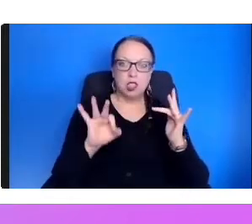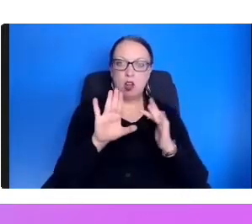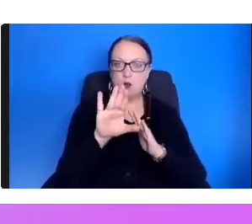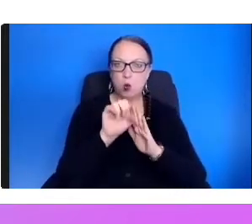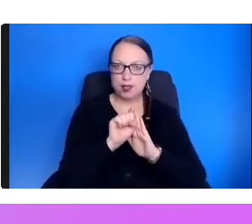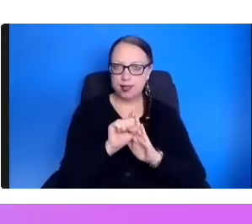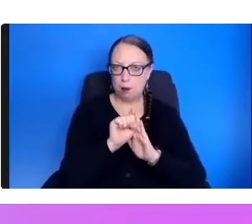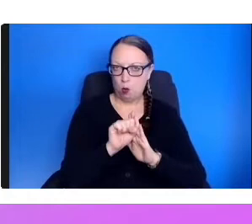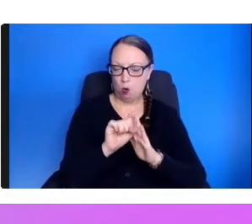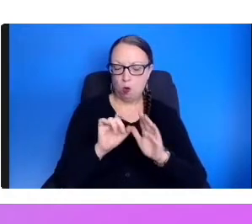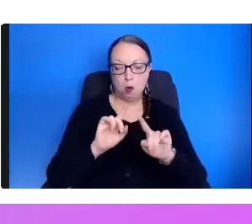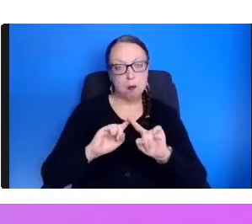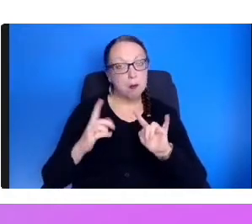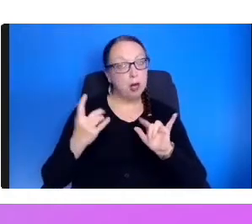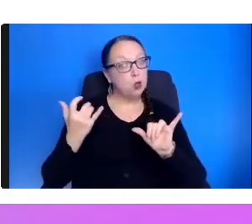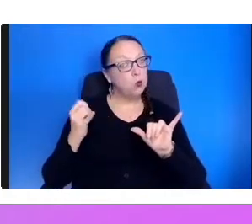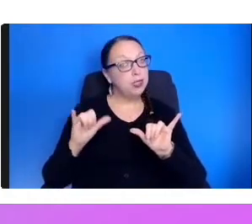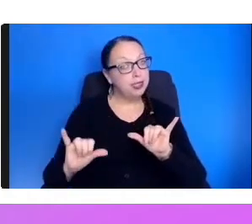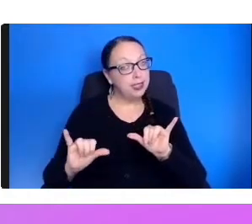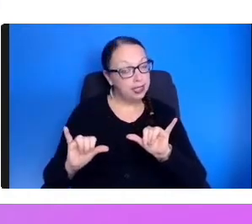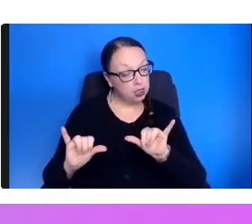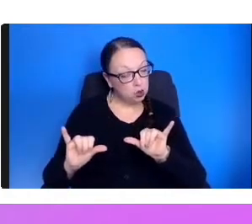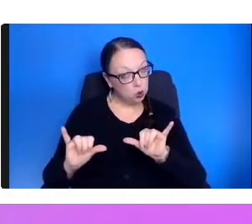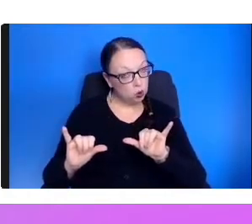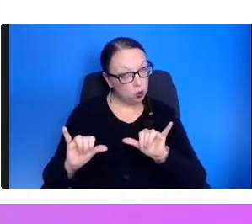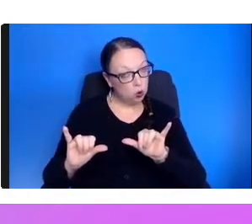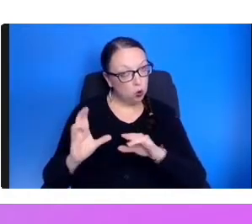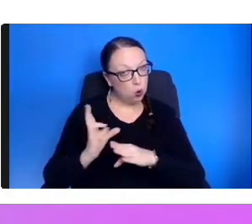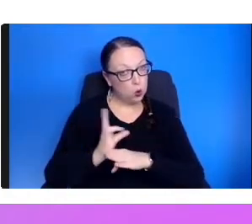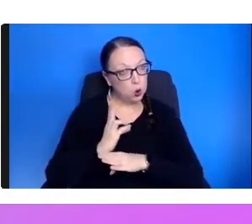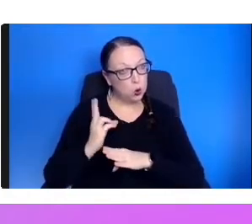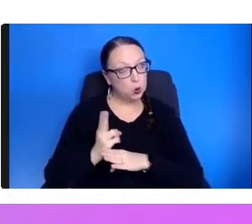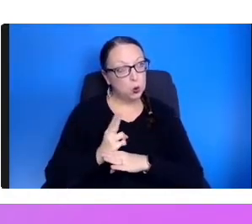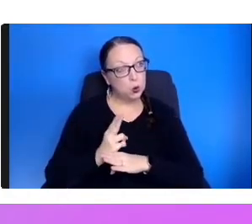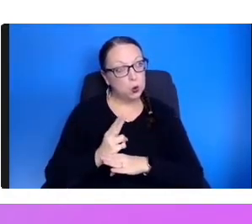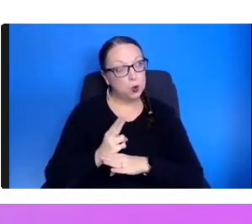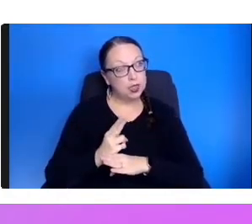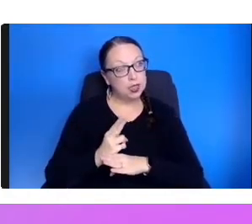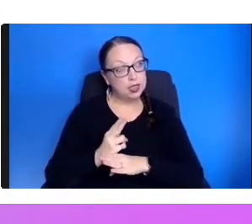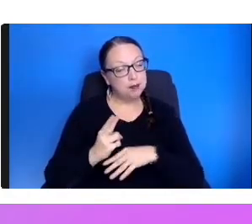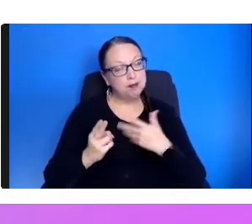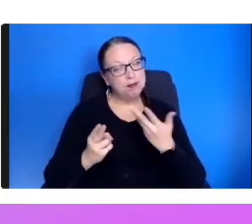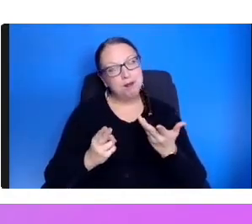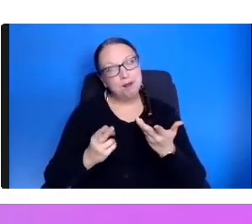but you still essentially use non well I don't wanna say non-inclusive